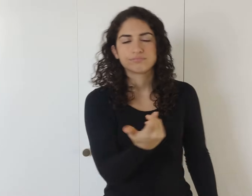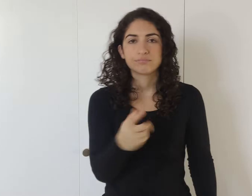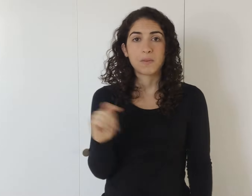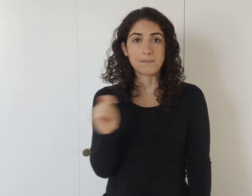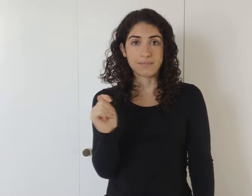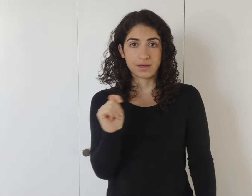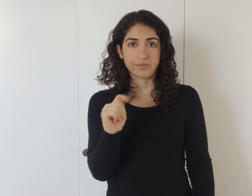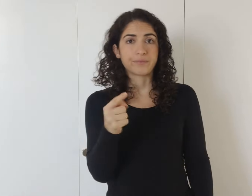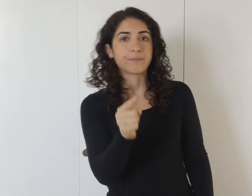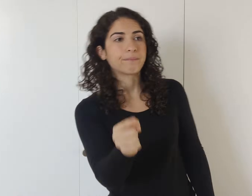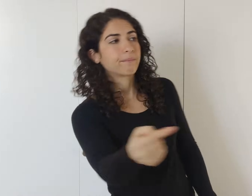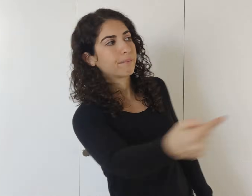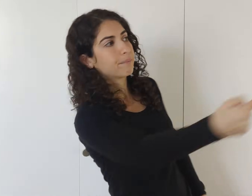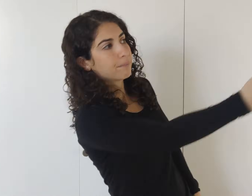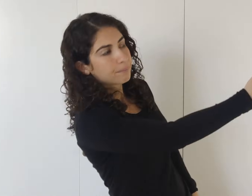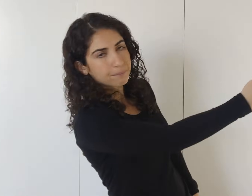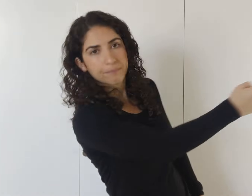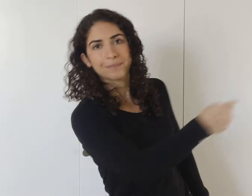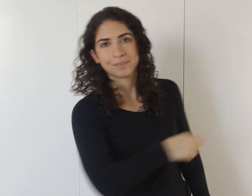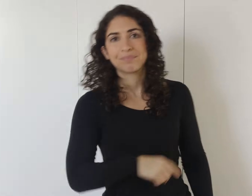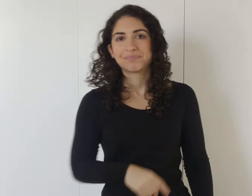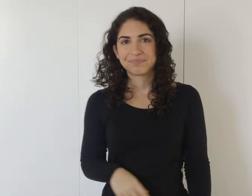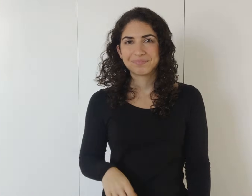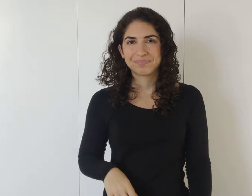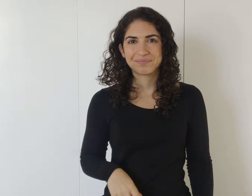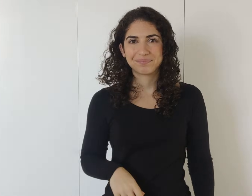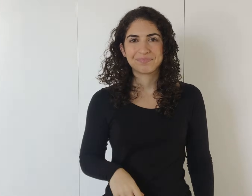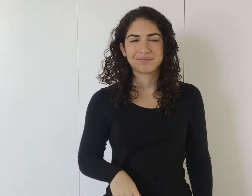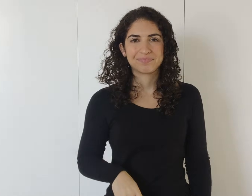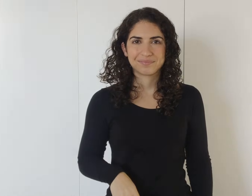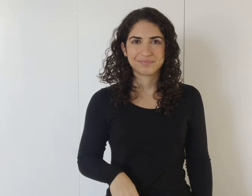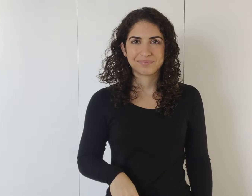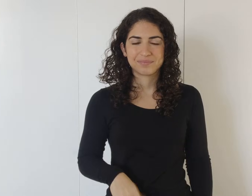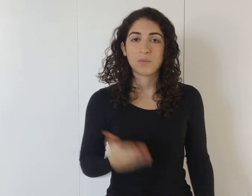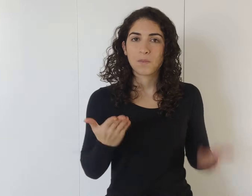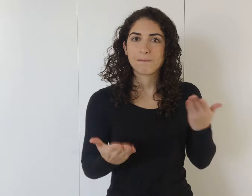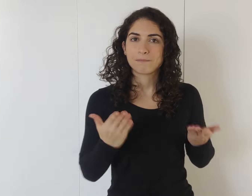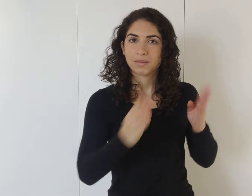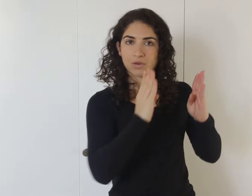Show where they go. "The bathroom is around the corner", or